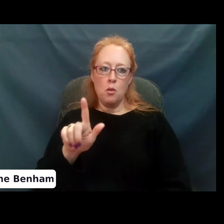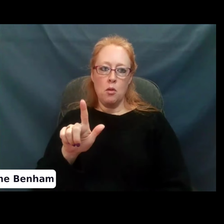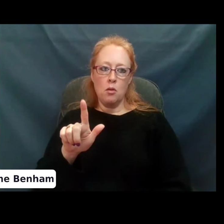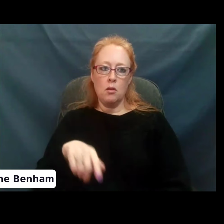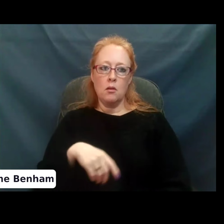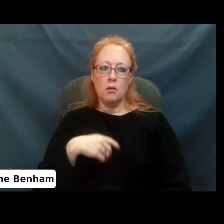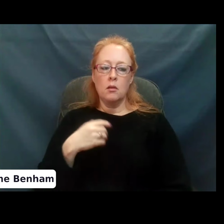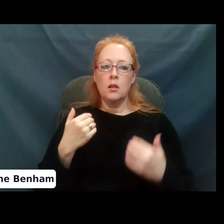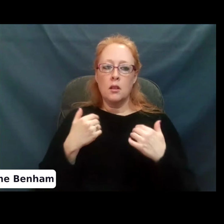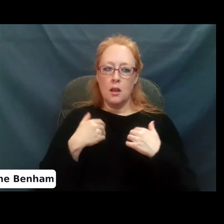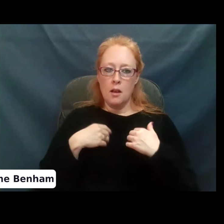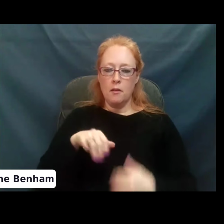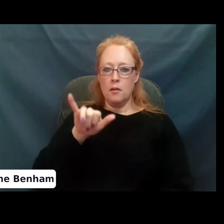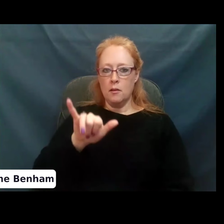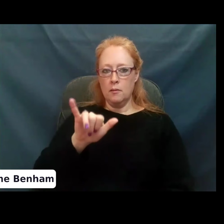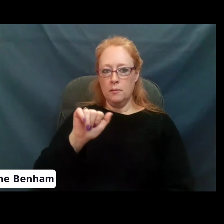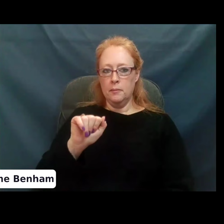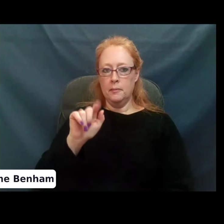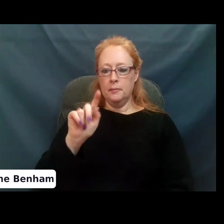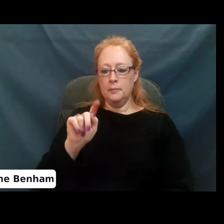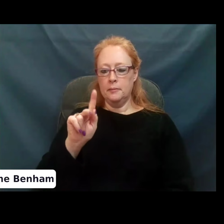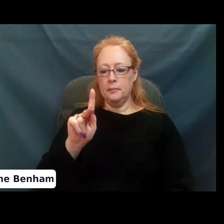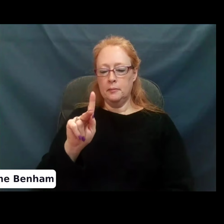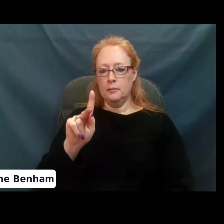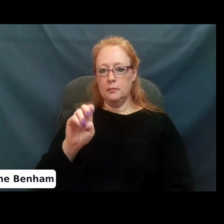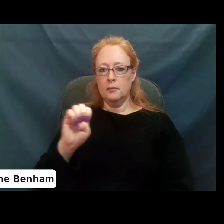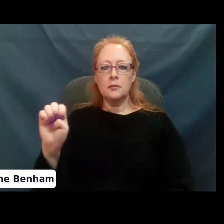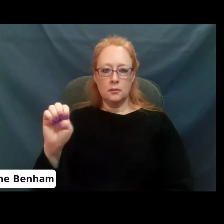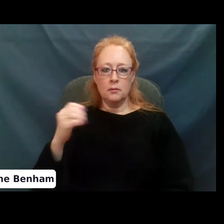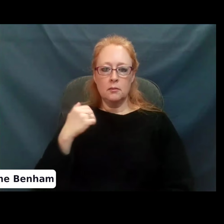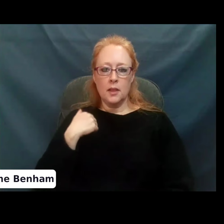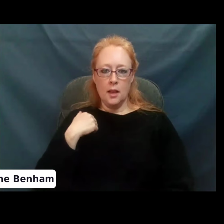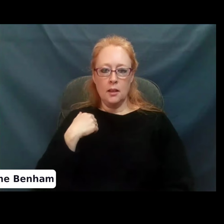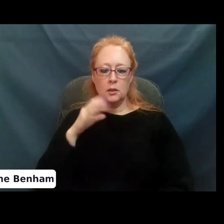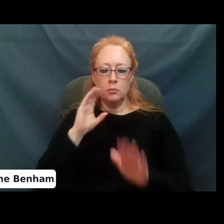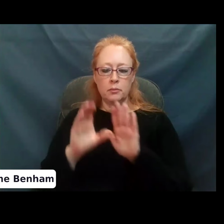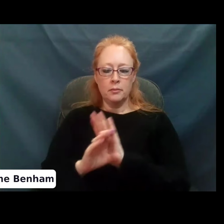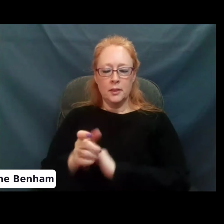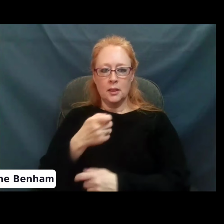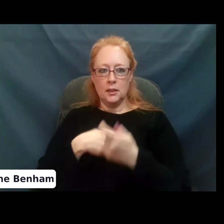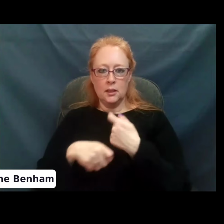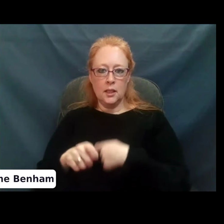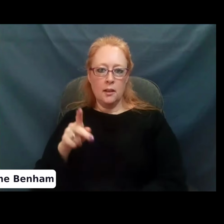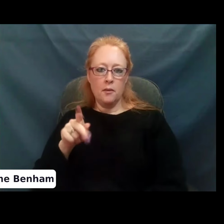Angie: Or there are new dice that have tactile symbols on them.